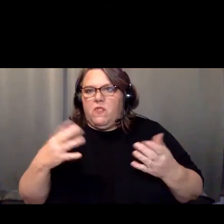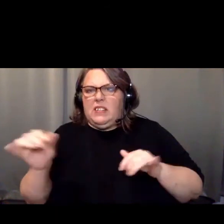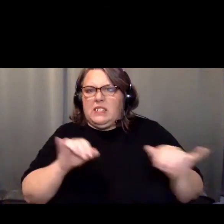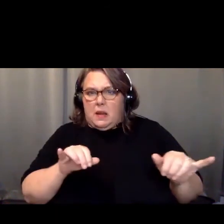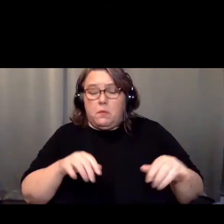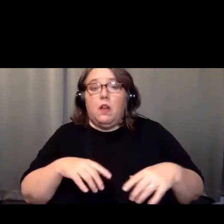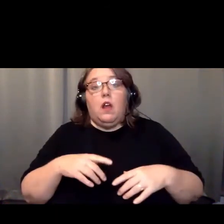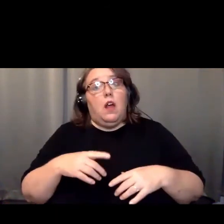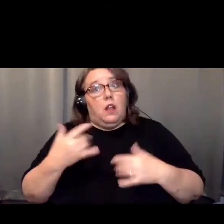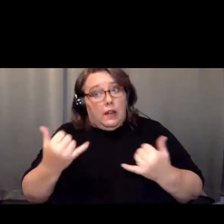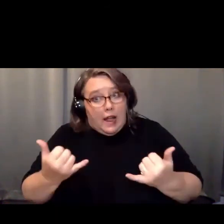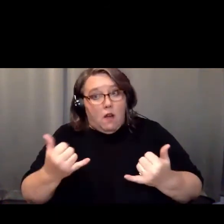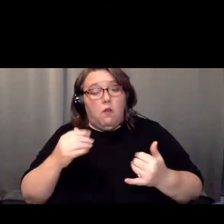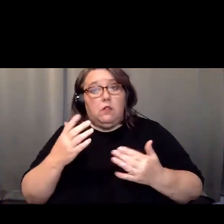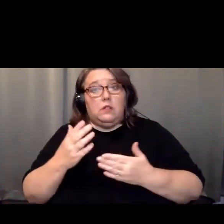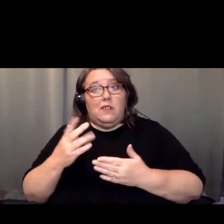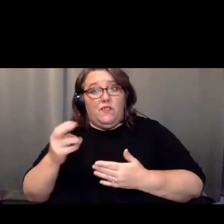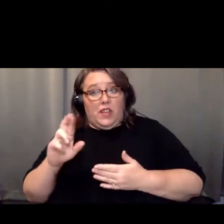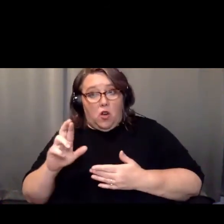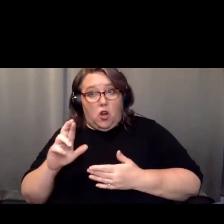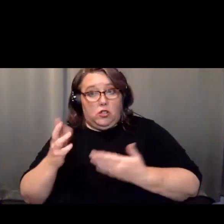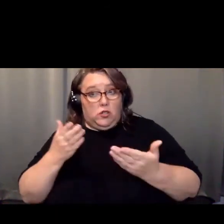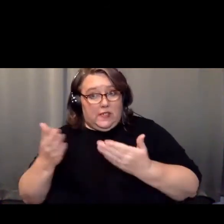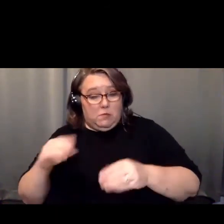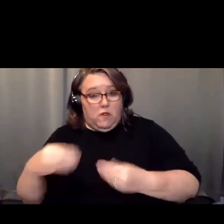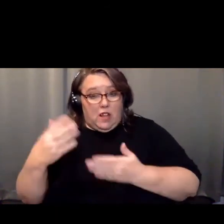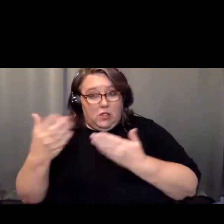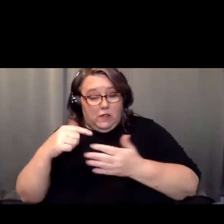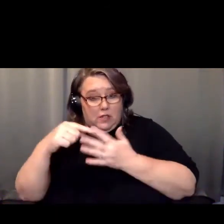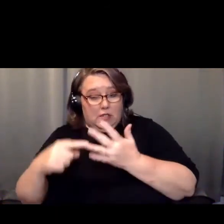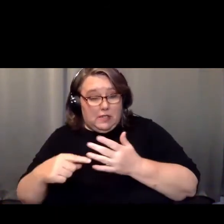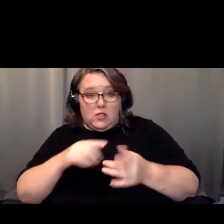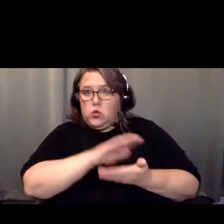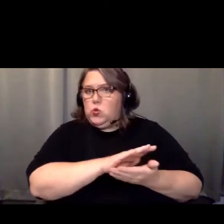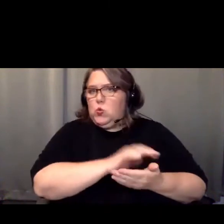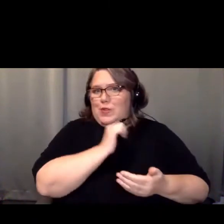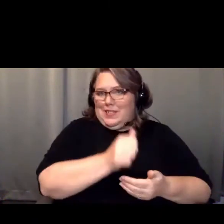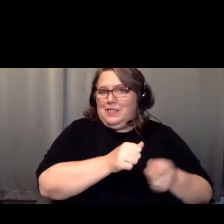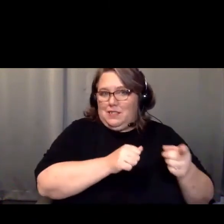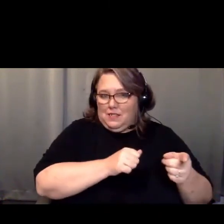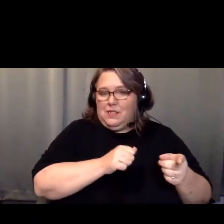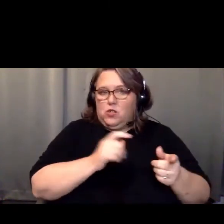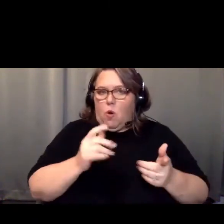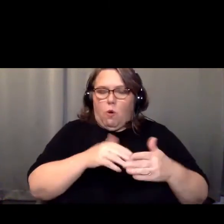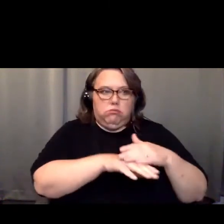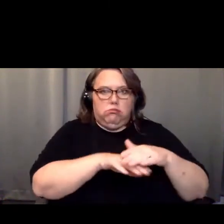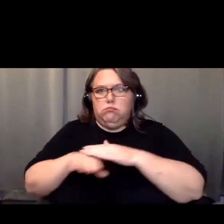Some of the services that a student might be able to access through vocational rehabilitation may not be provided